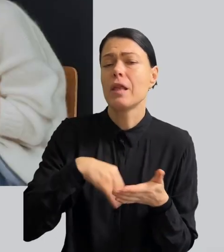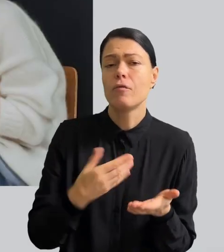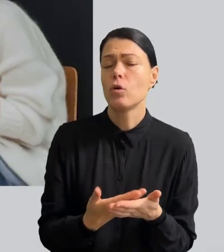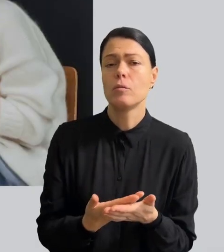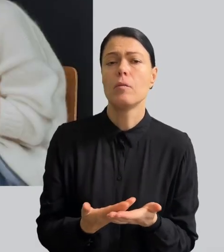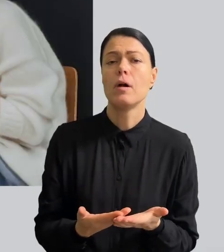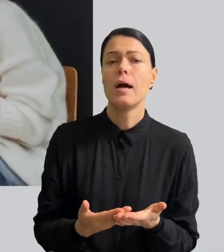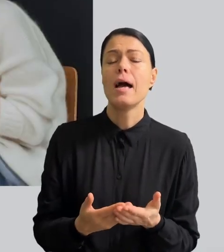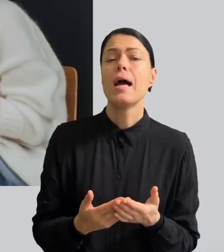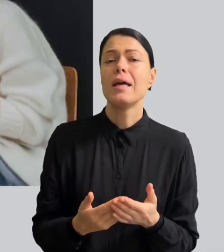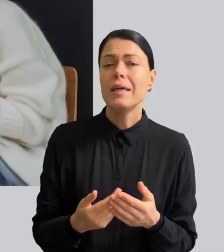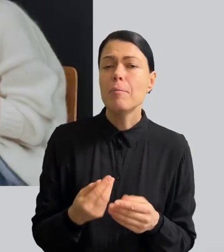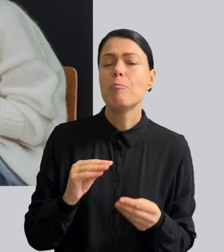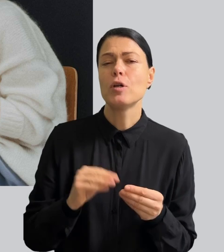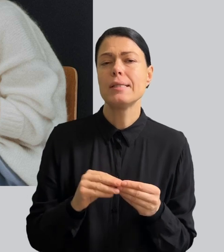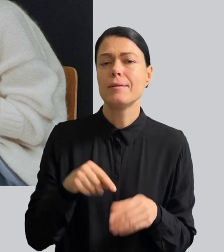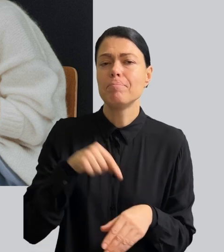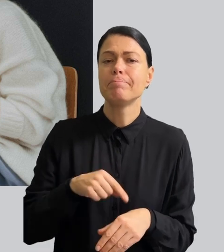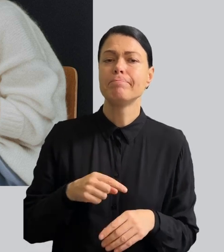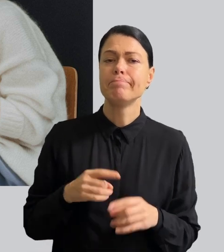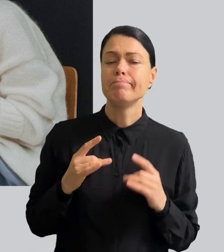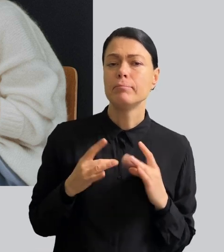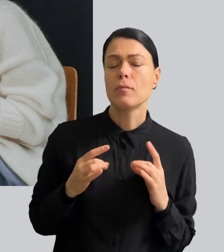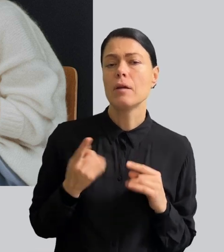But this constantly creates tension.